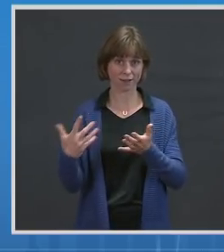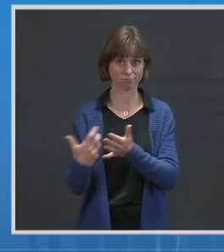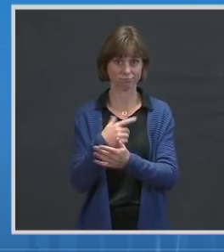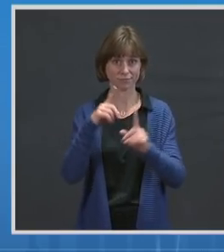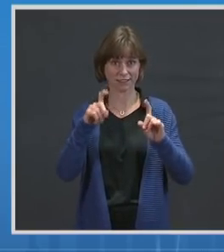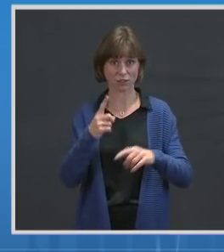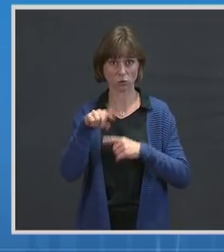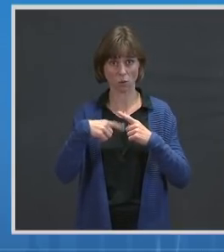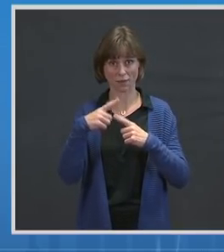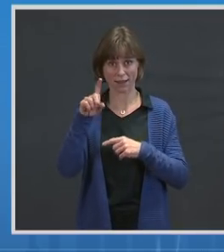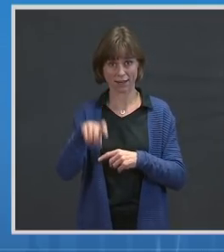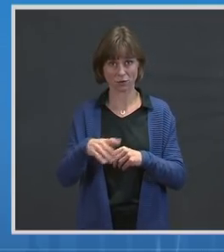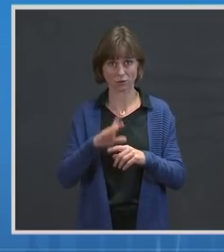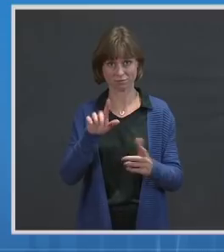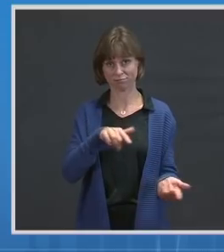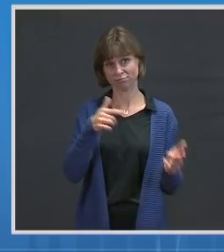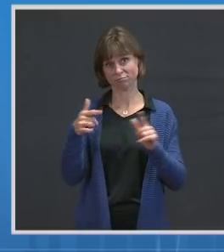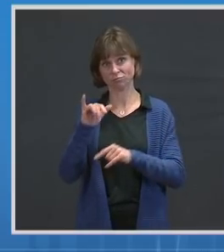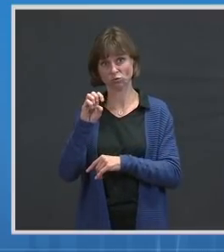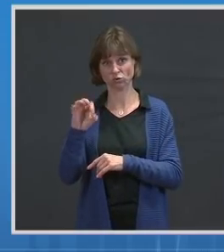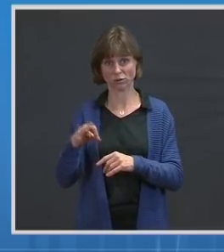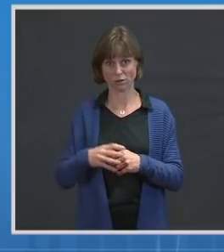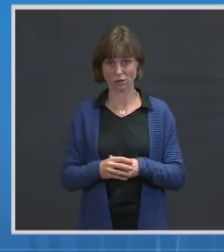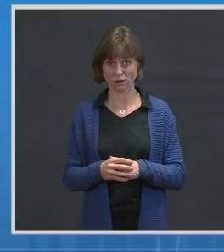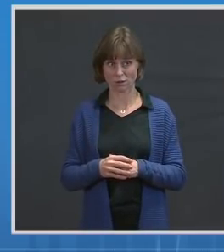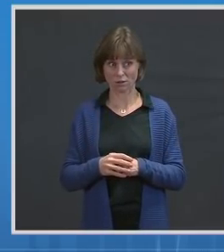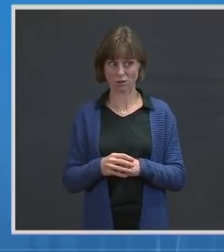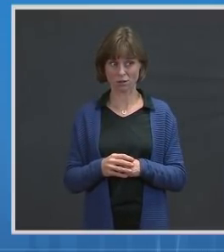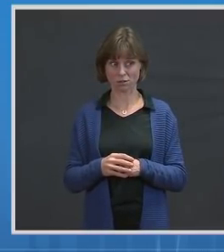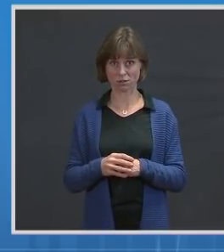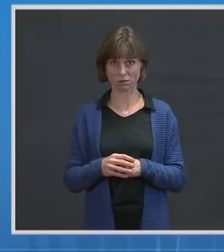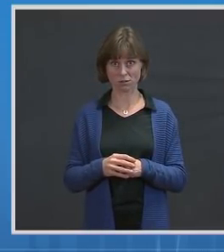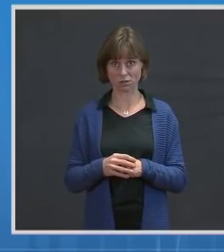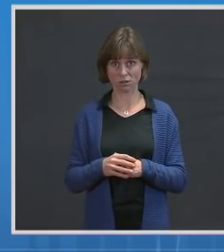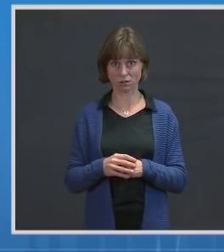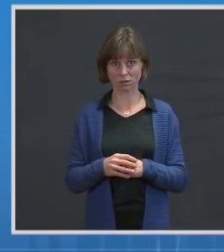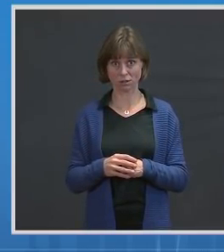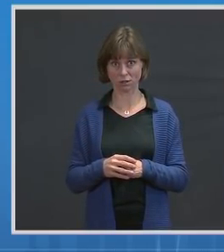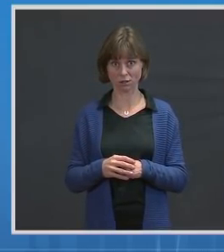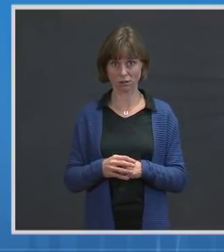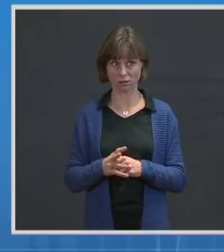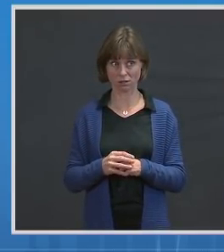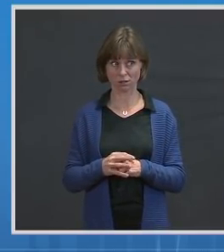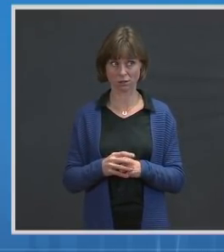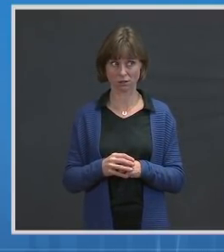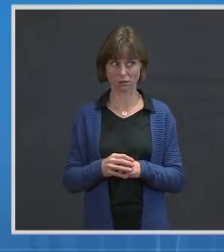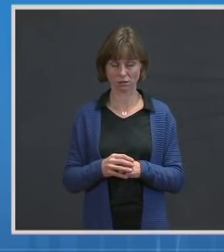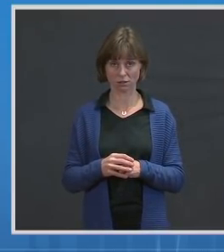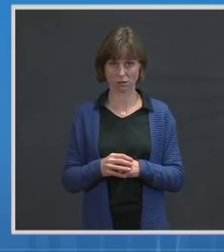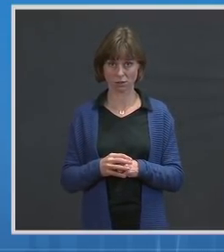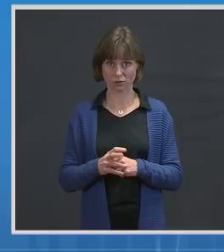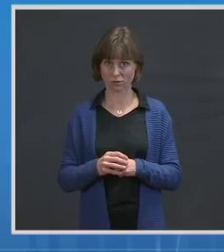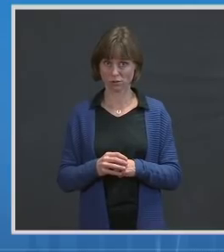With that, I'll turn it back over to Jeff. Mr. Zients: Well, thanks, Carole, and thanks, team. I want to emphasize the importance of testing.